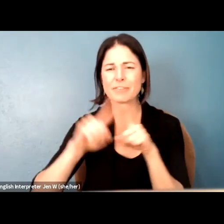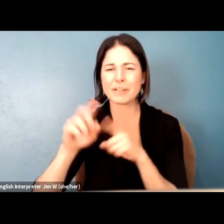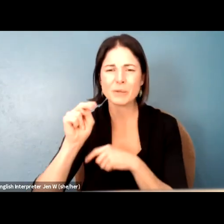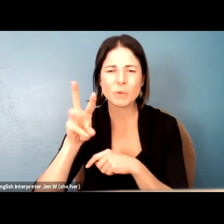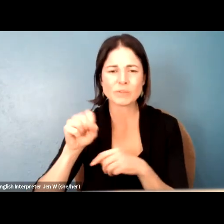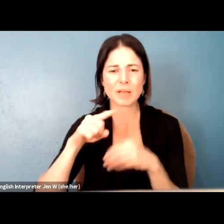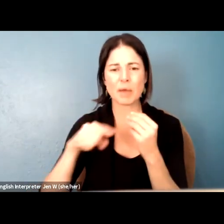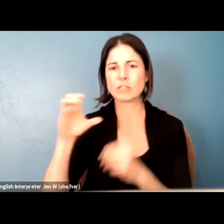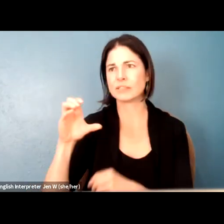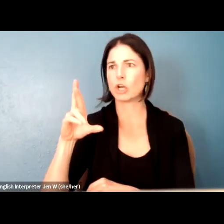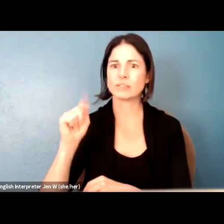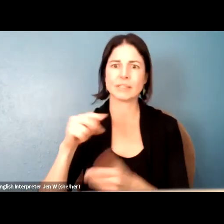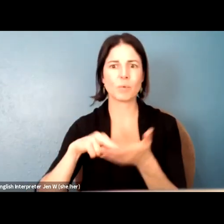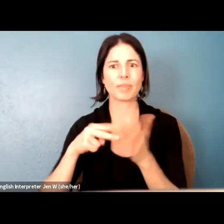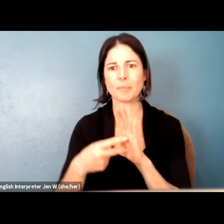Ruffin did that for all of us.